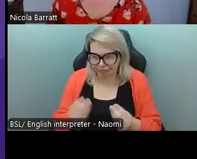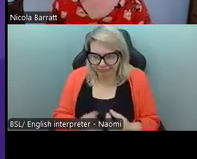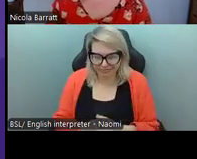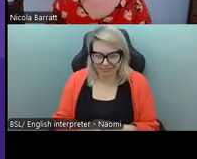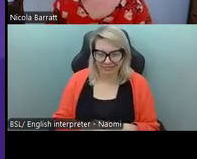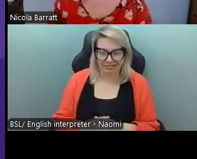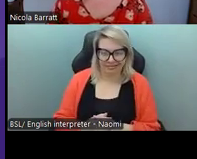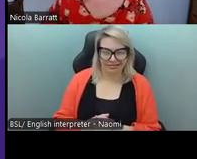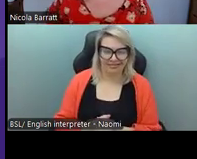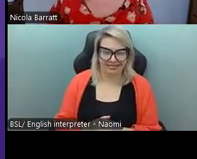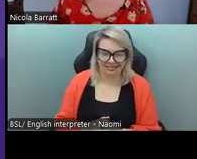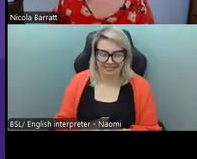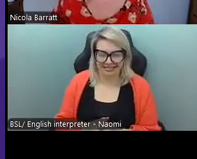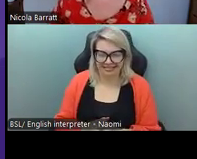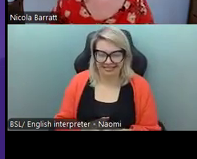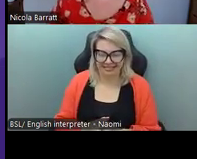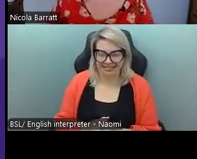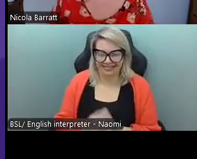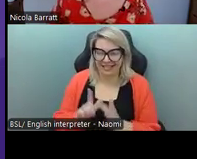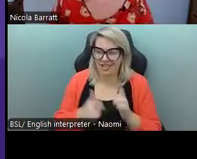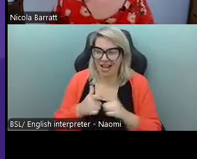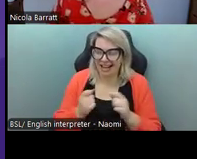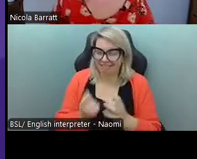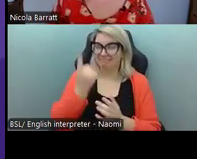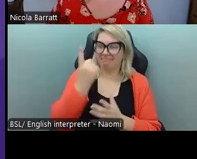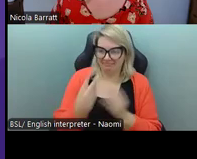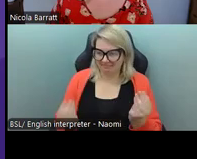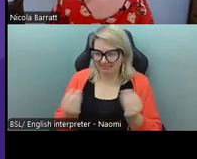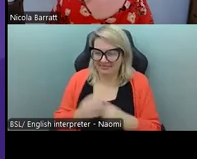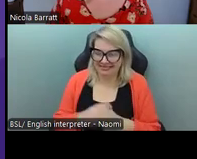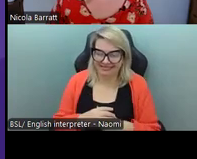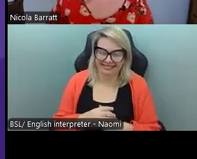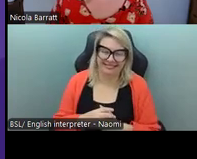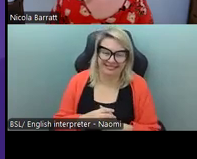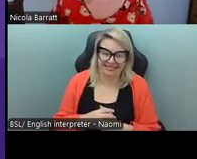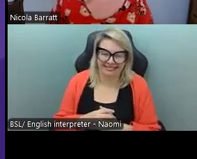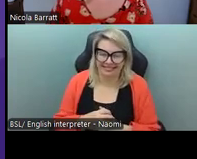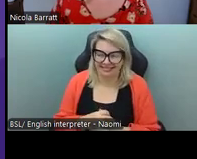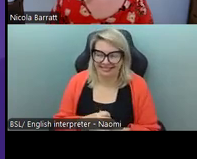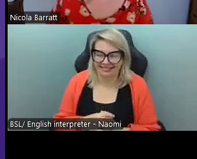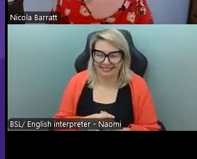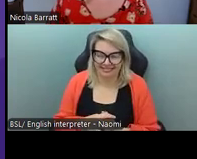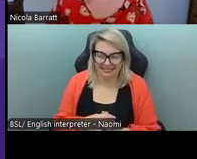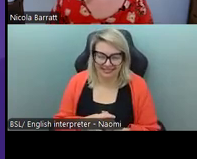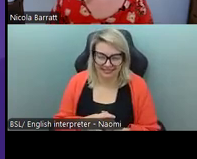A little pop-up from Jack there just to get us going. Hi, all.